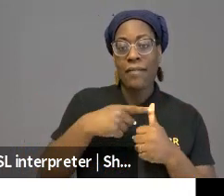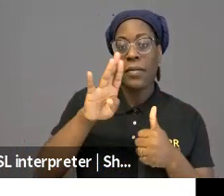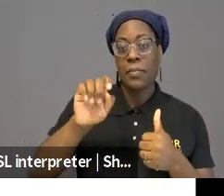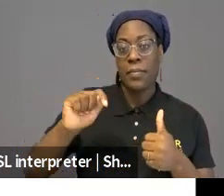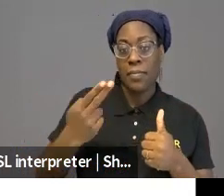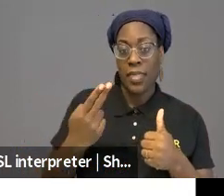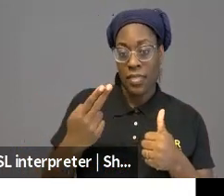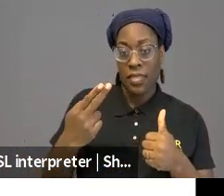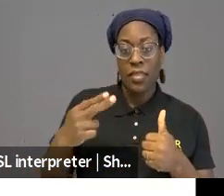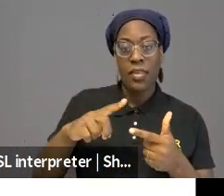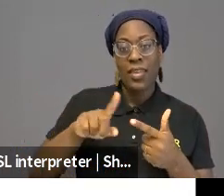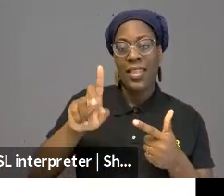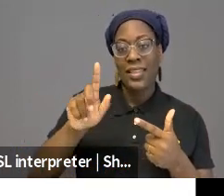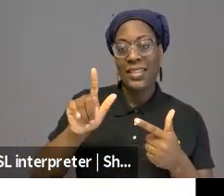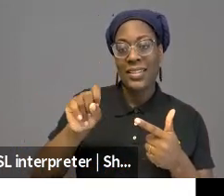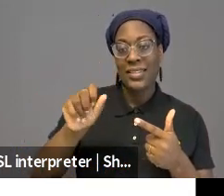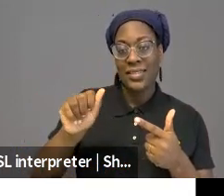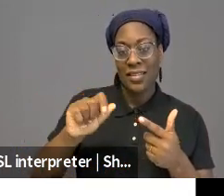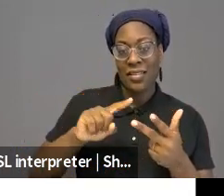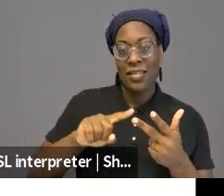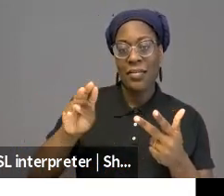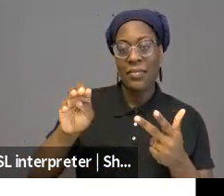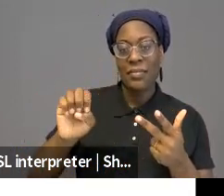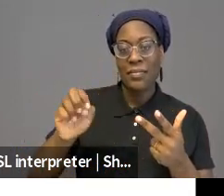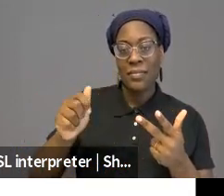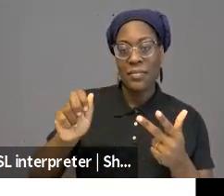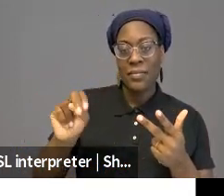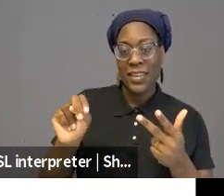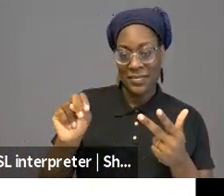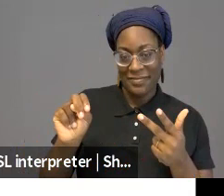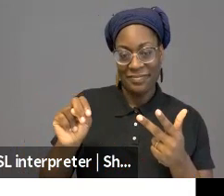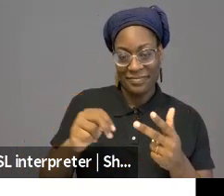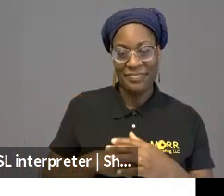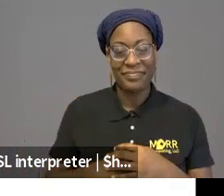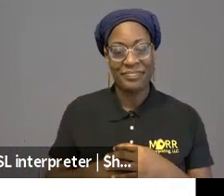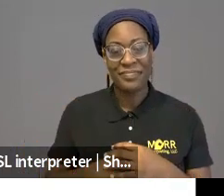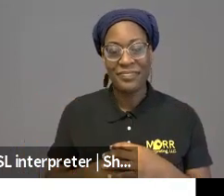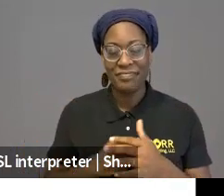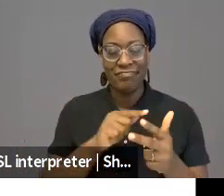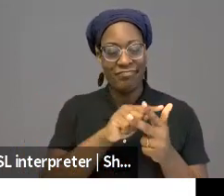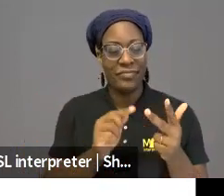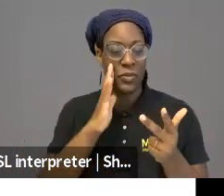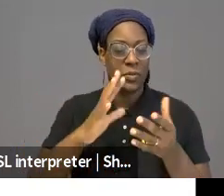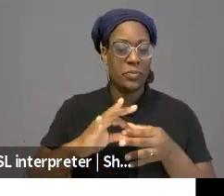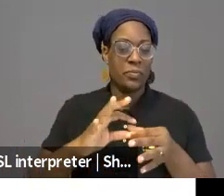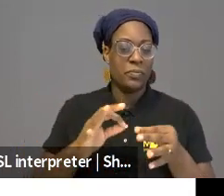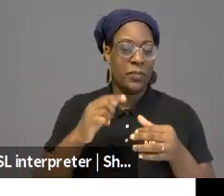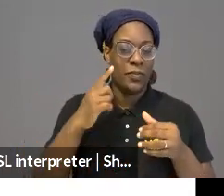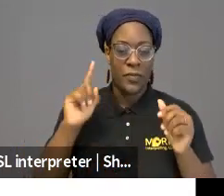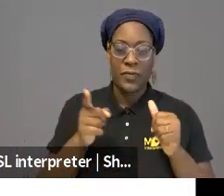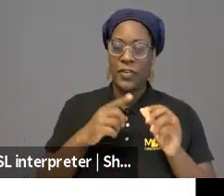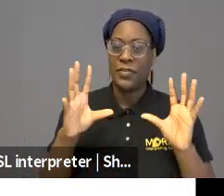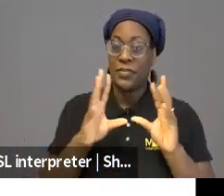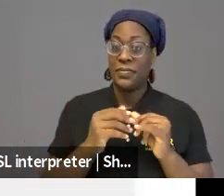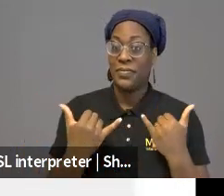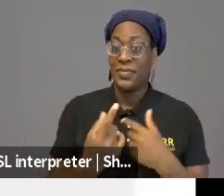Lisa Nicole Tyson, and Megan Boeshart Burelle. So, here are some basic participation guidelines